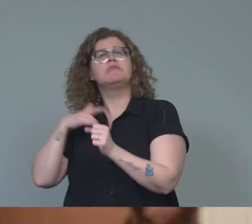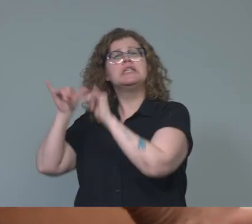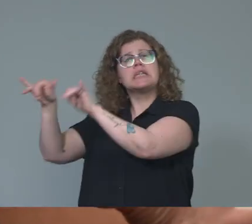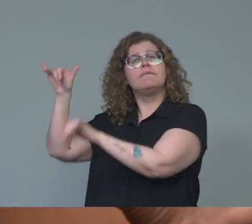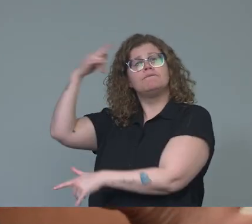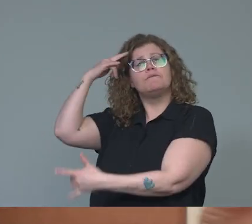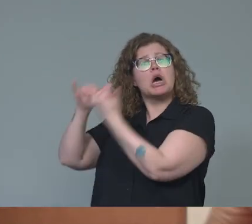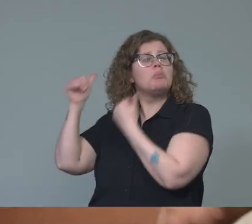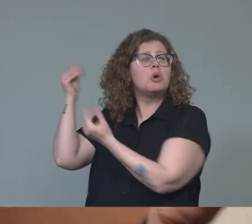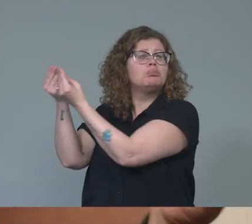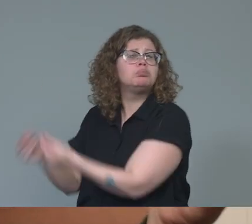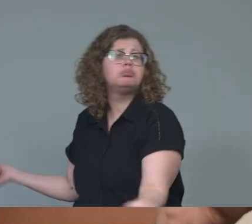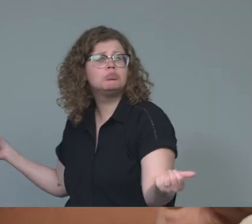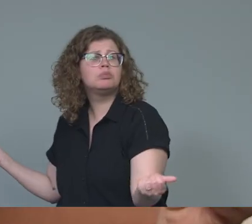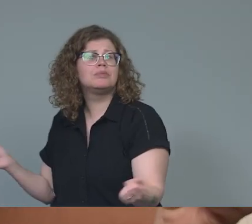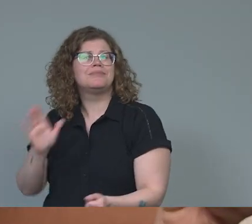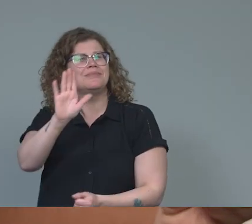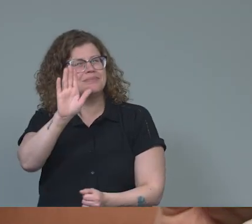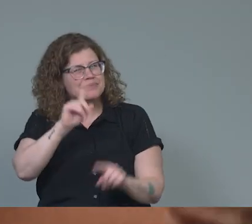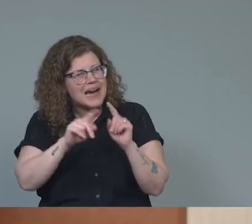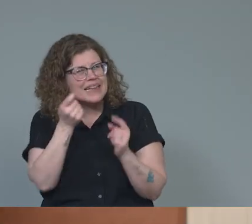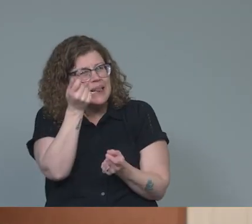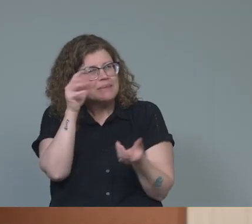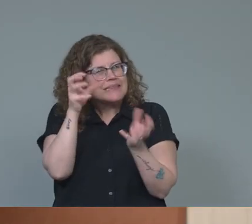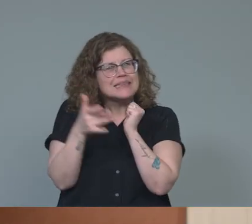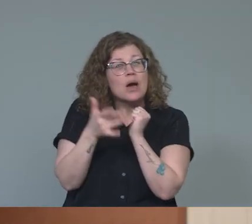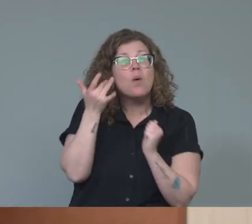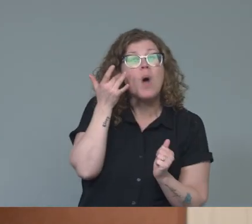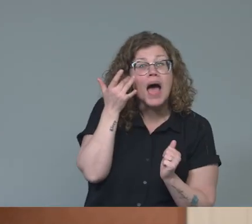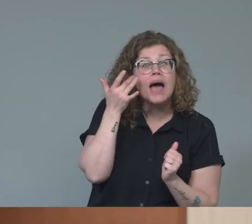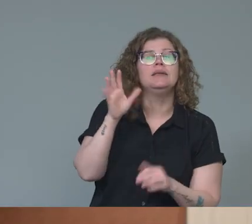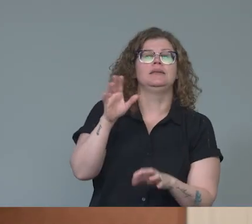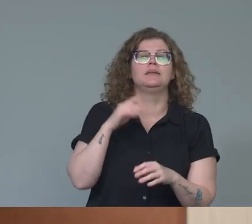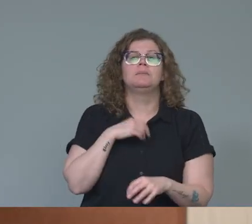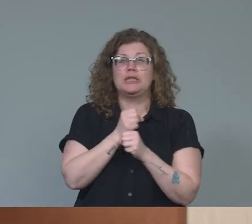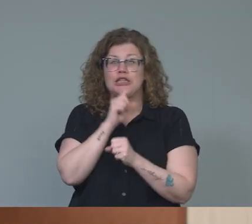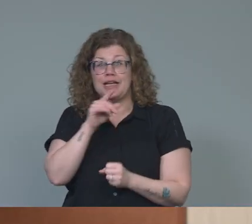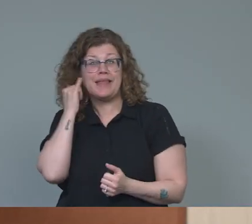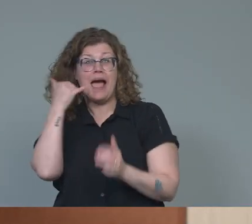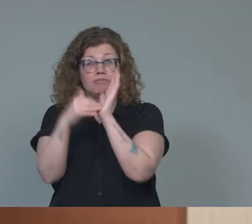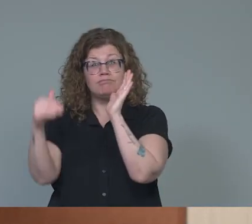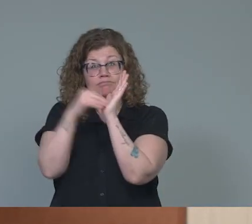for an artwork that exists outside of the 2D realm, but still needs to live over a lengthened